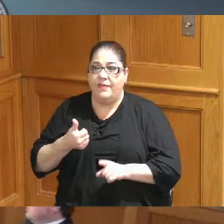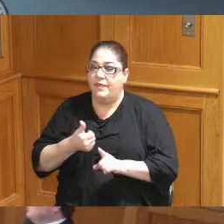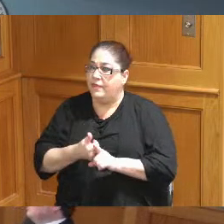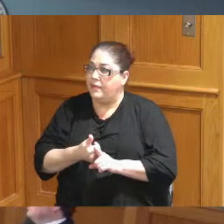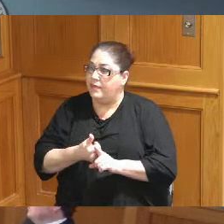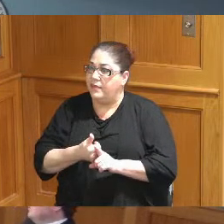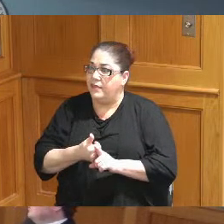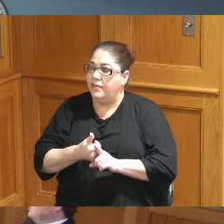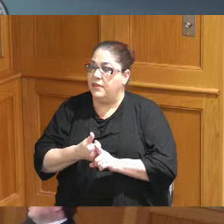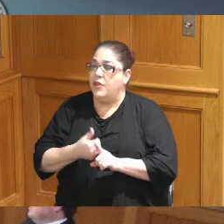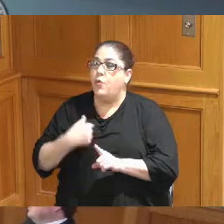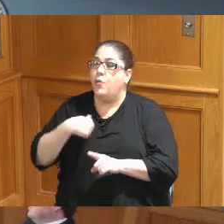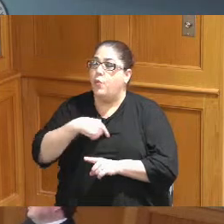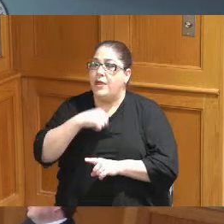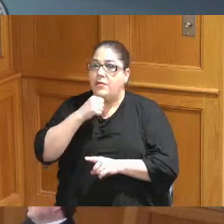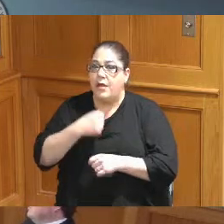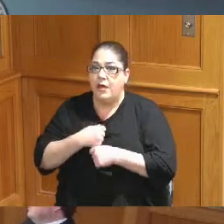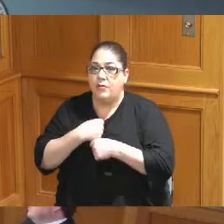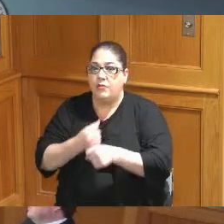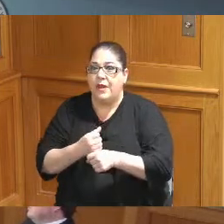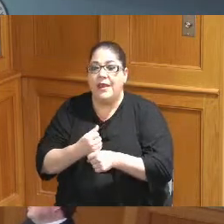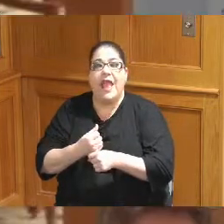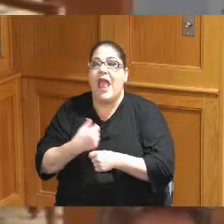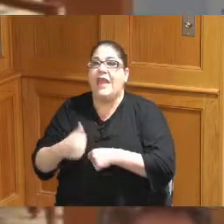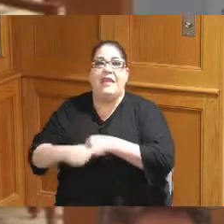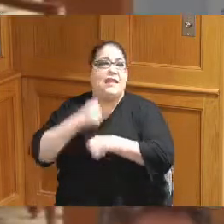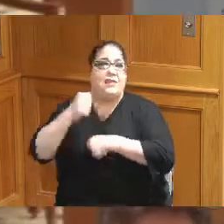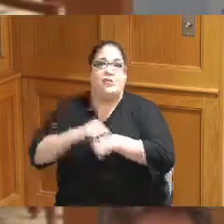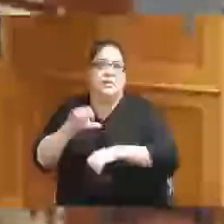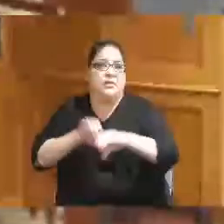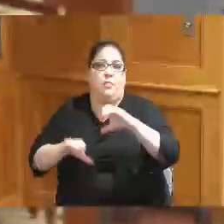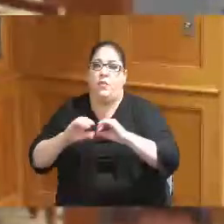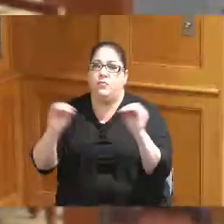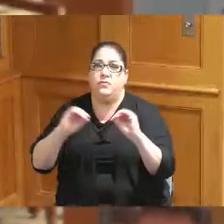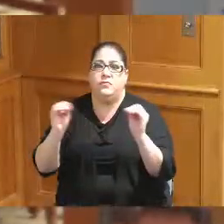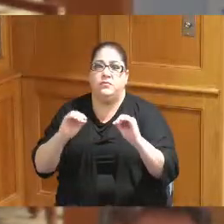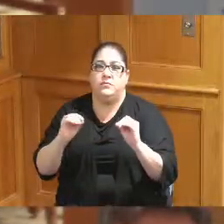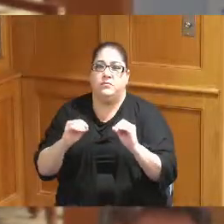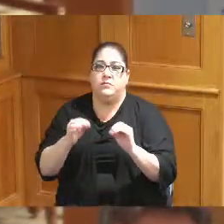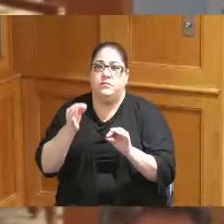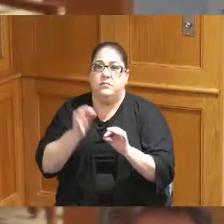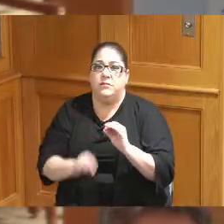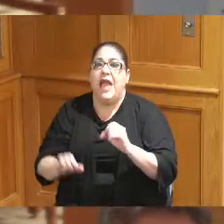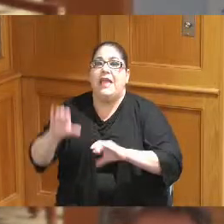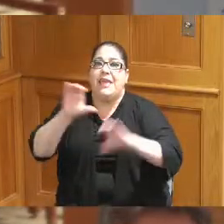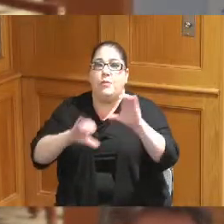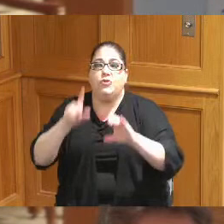not generating any kind of hazardous materials it just really chemistry for the future so